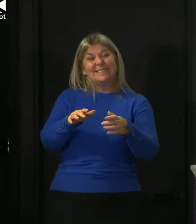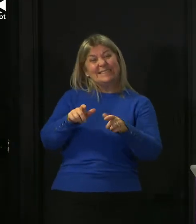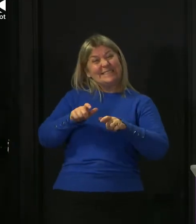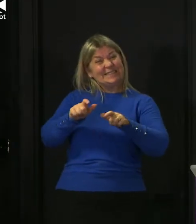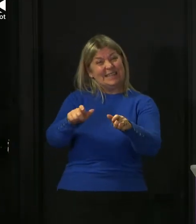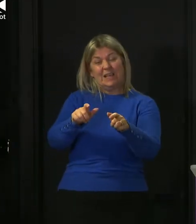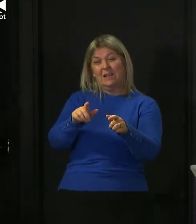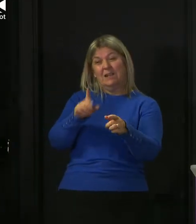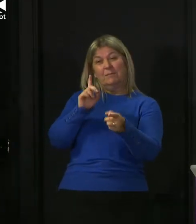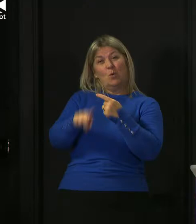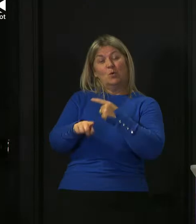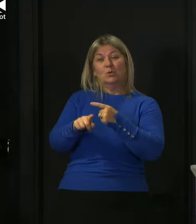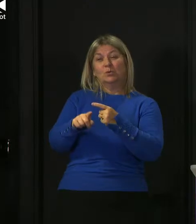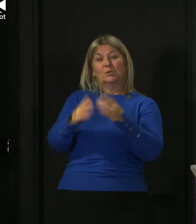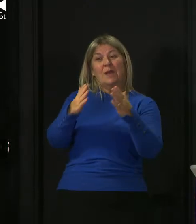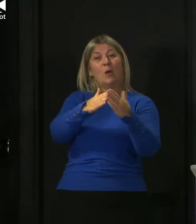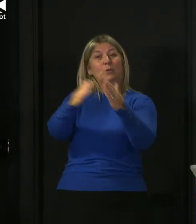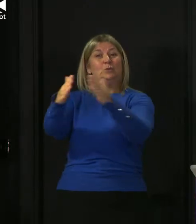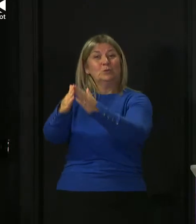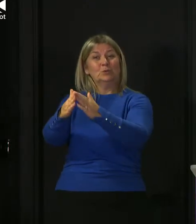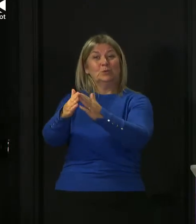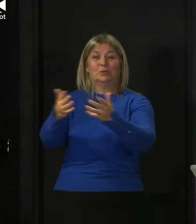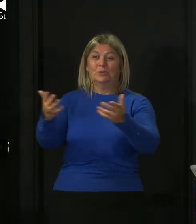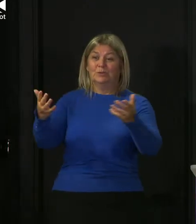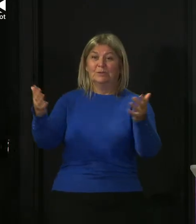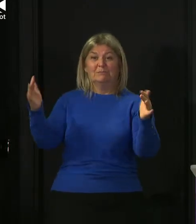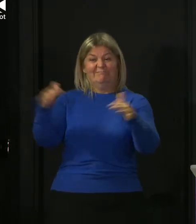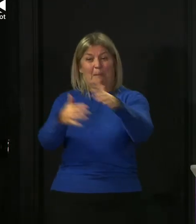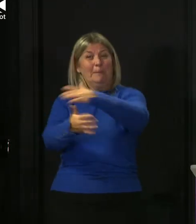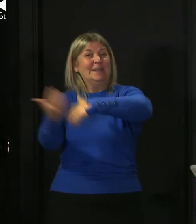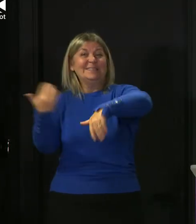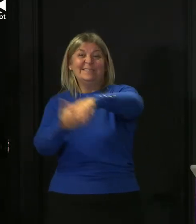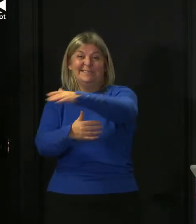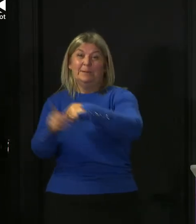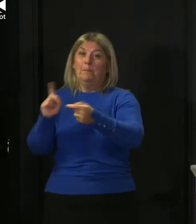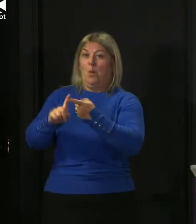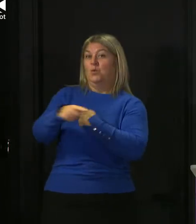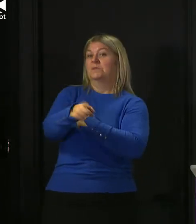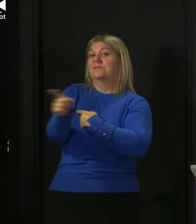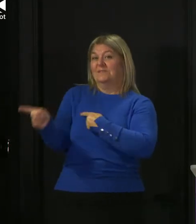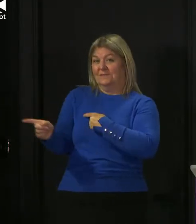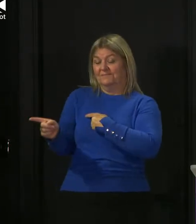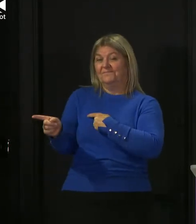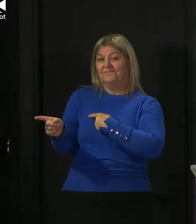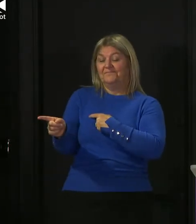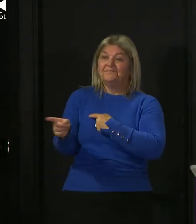that reduce given the restrictions that are in place. It will be people interacting in other